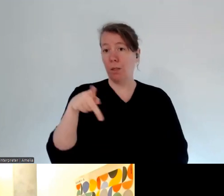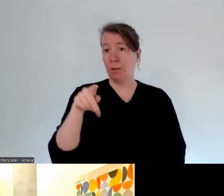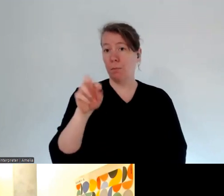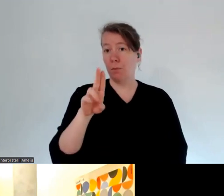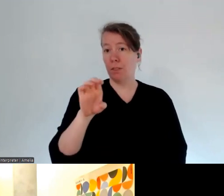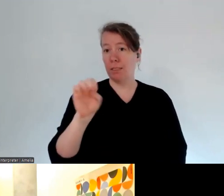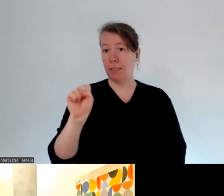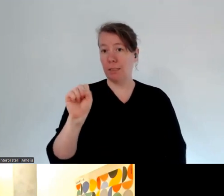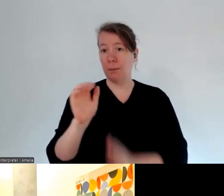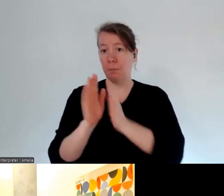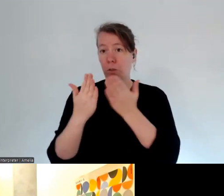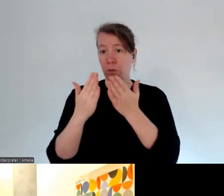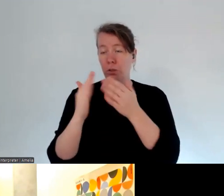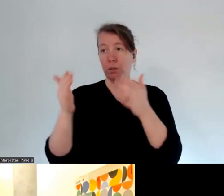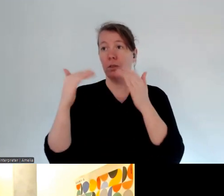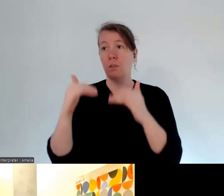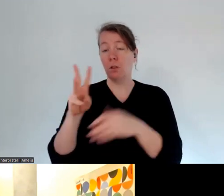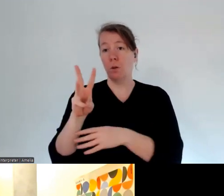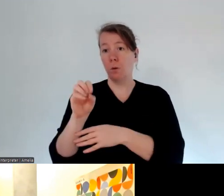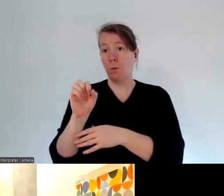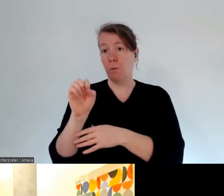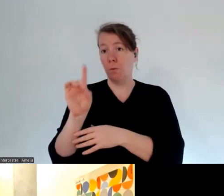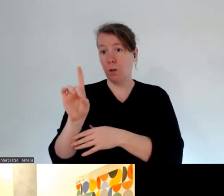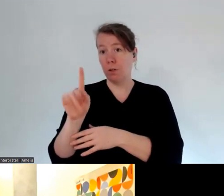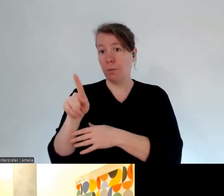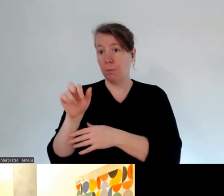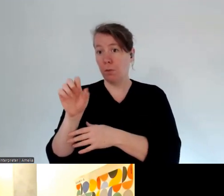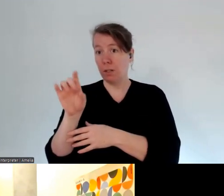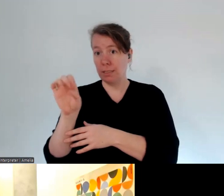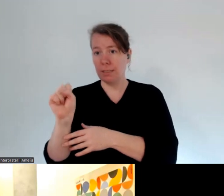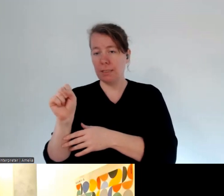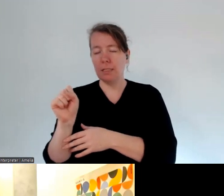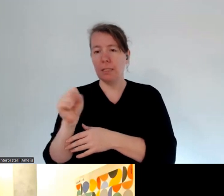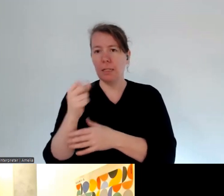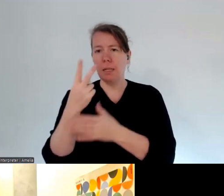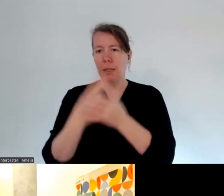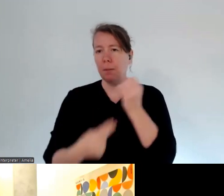So if a student is making a WordPress website or making a book with Pressbooks,